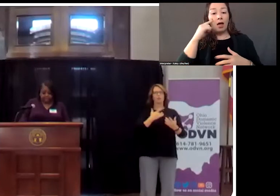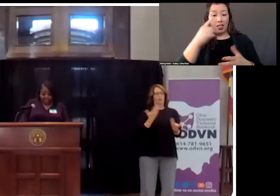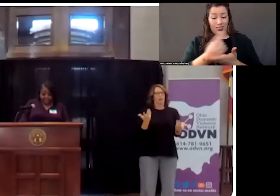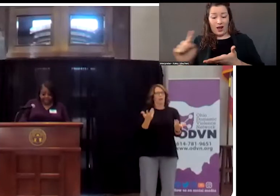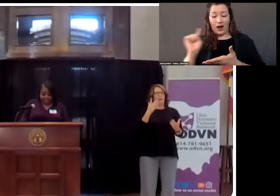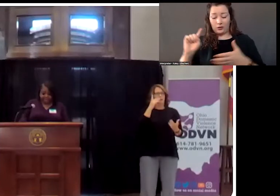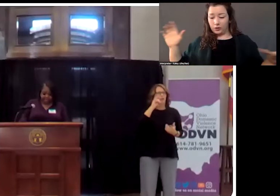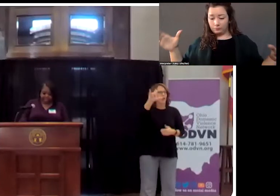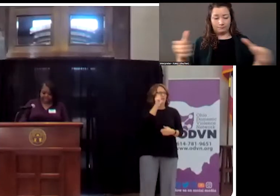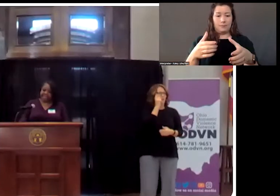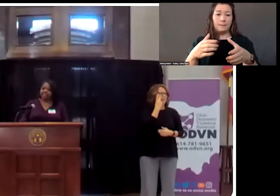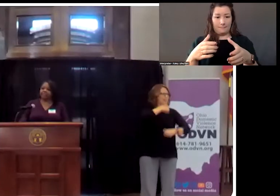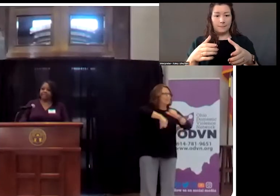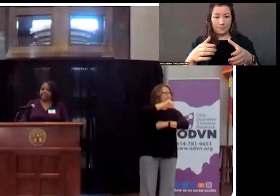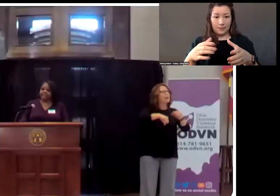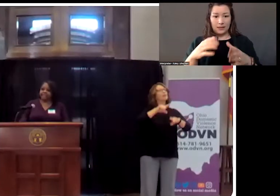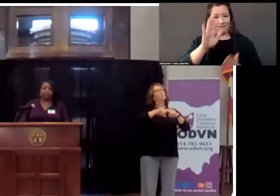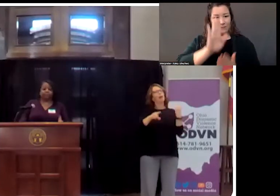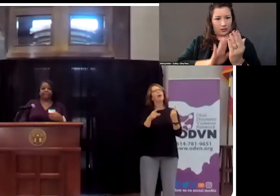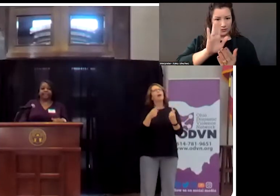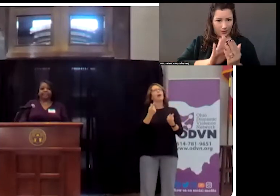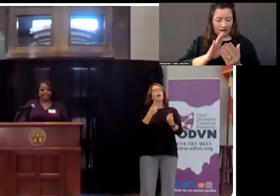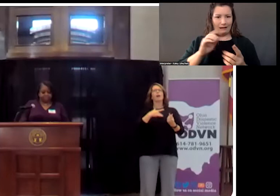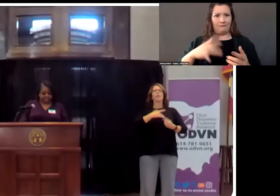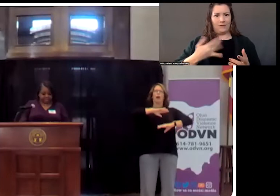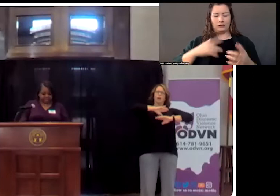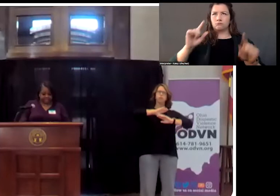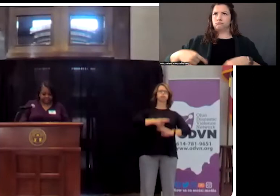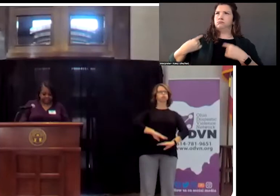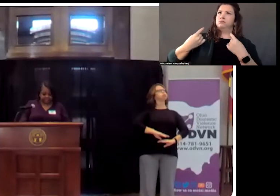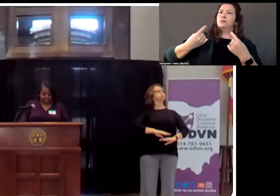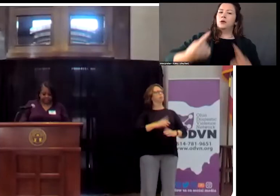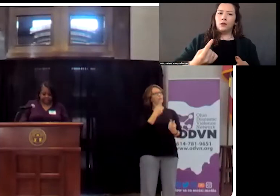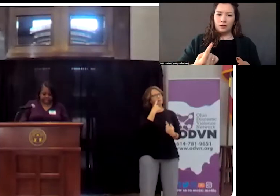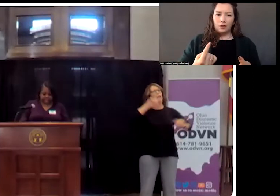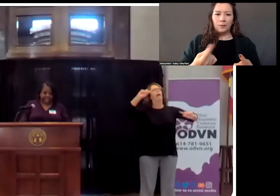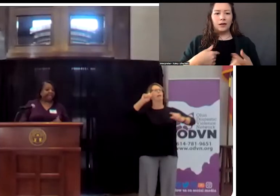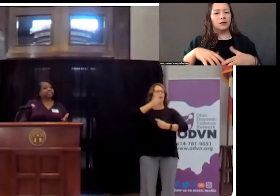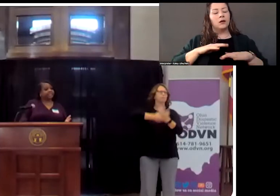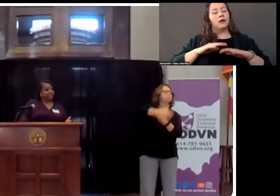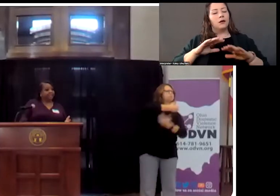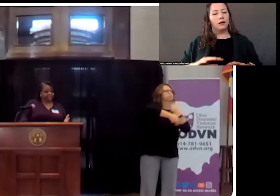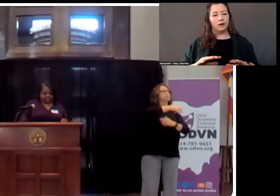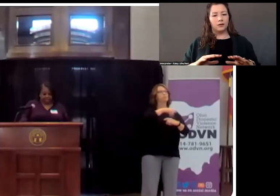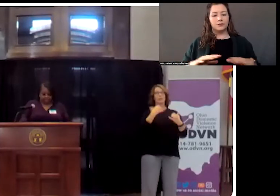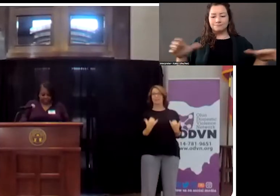But there was a sense of relief and us being in the same room. And now today